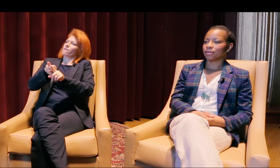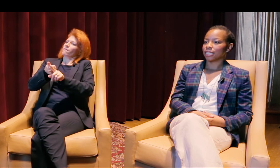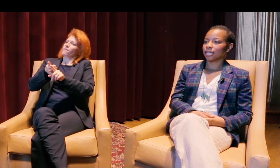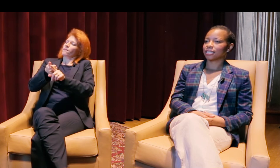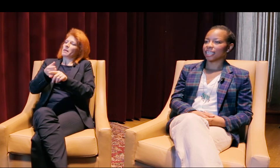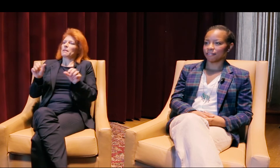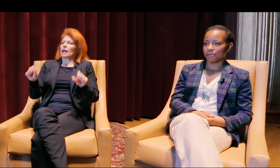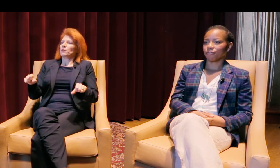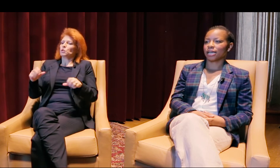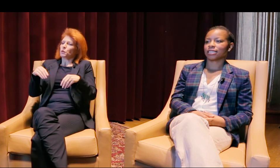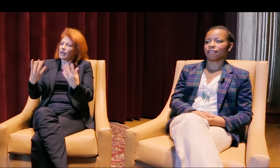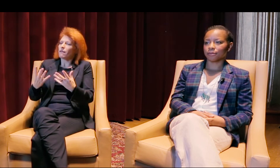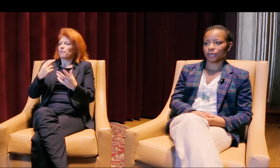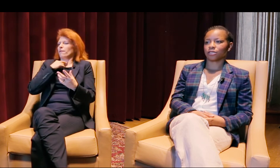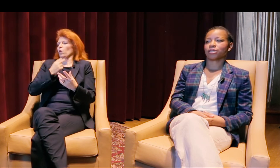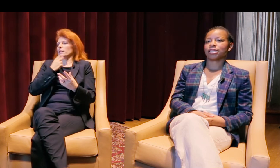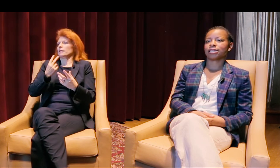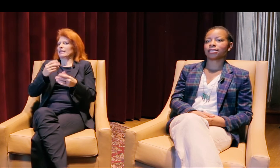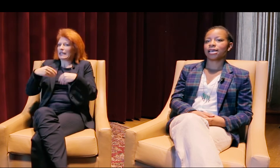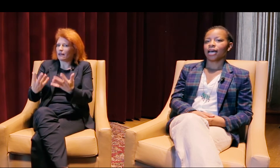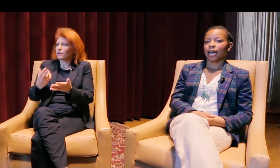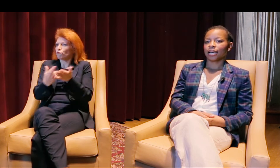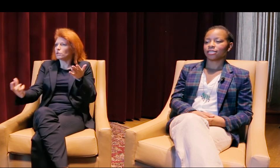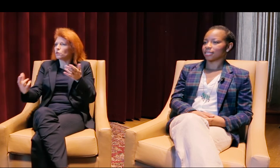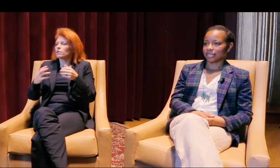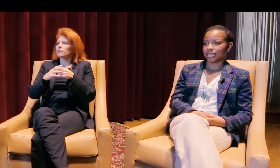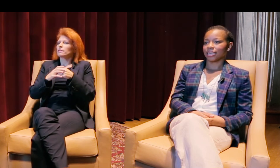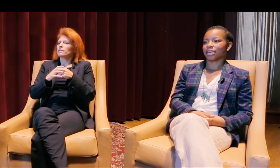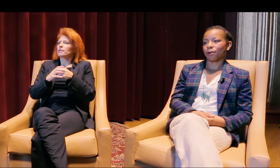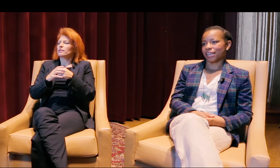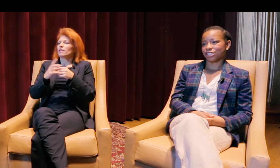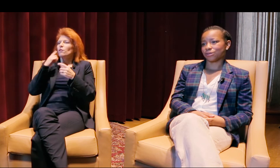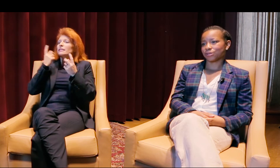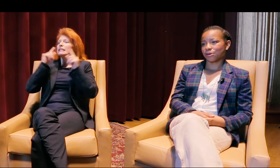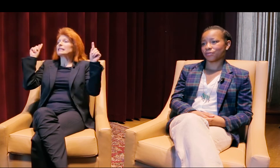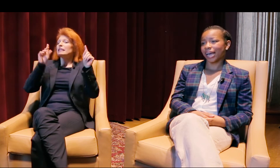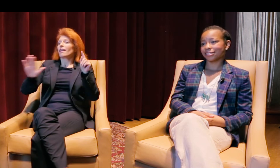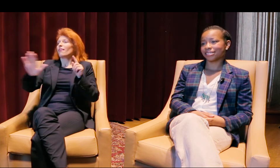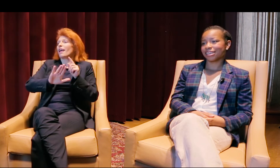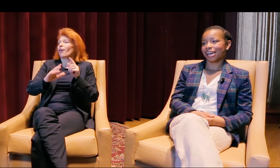being able to give them a voice, give them resources to succeed in what they do.